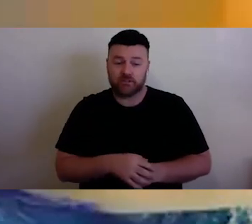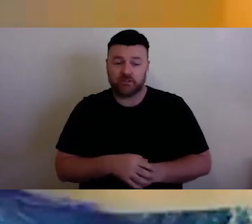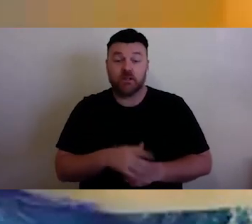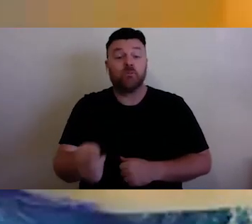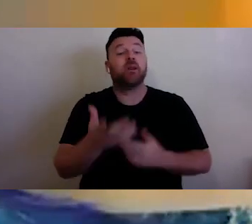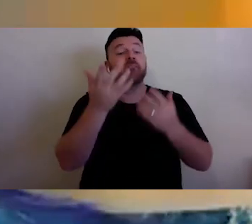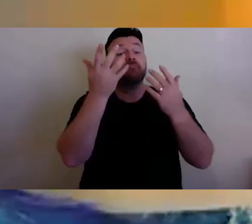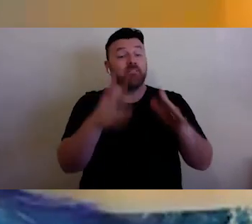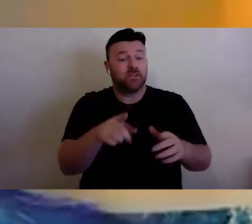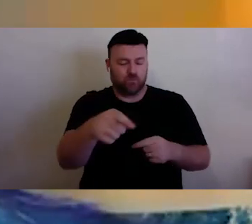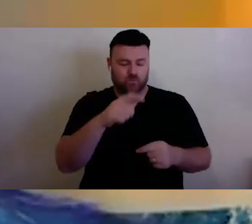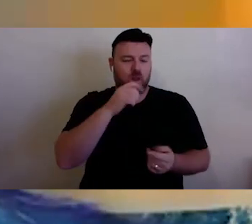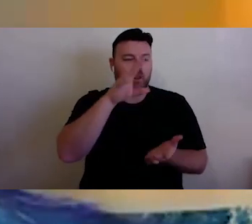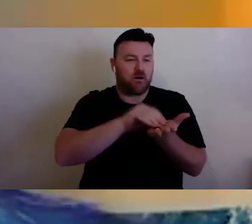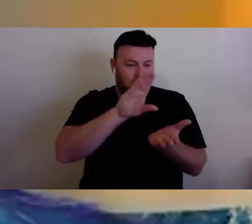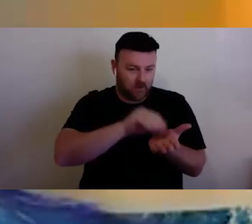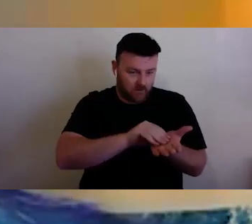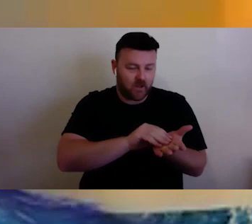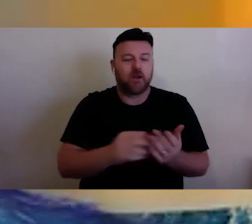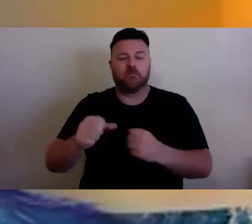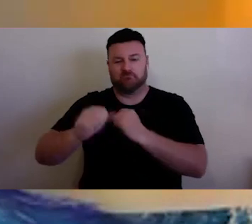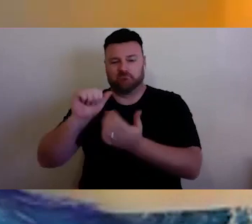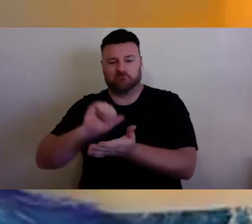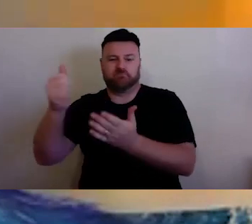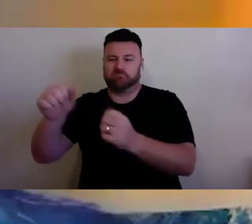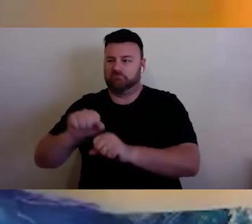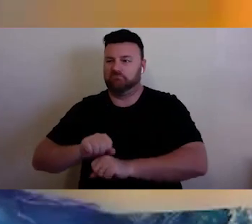lovely session we're about to go through. Please feel free to share